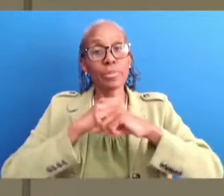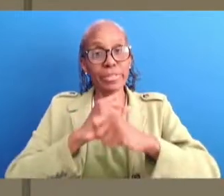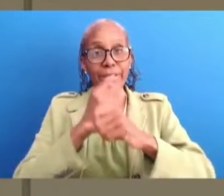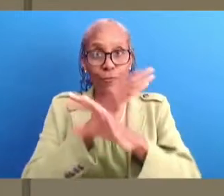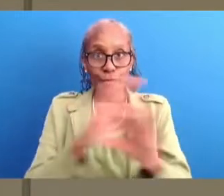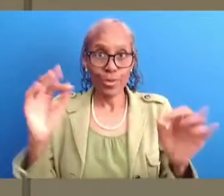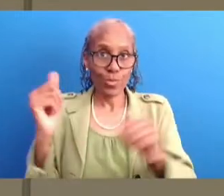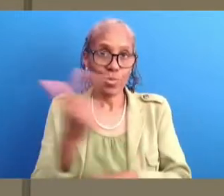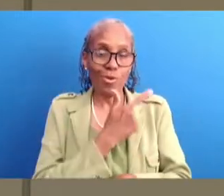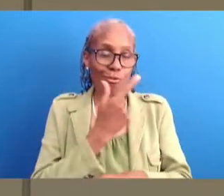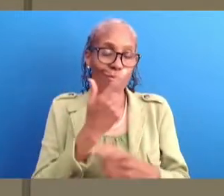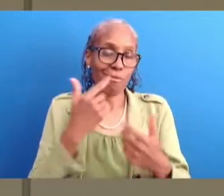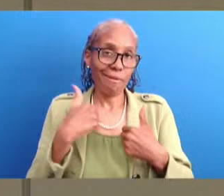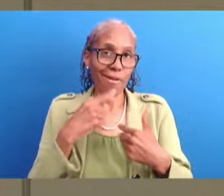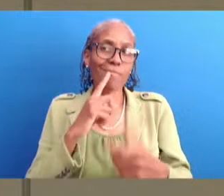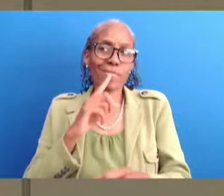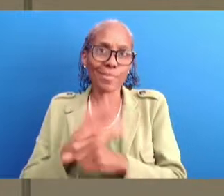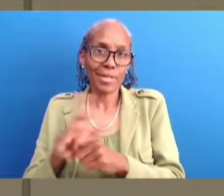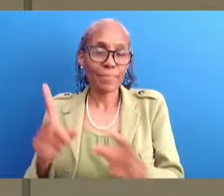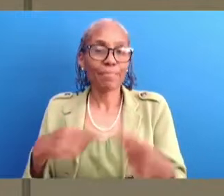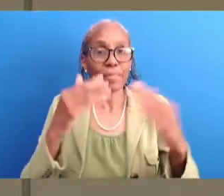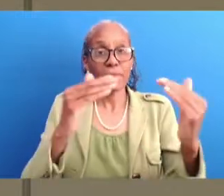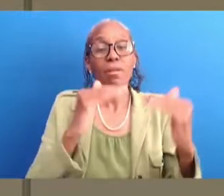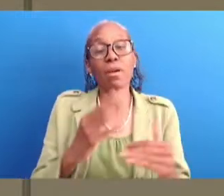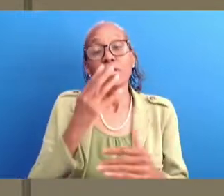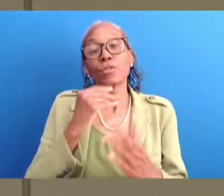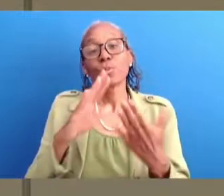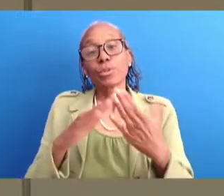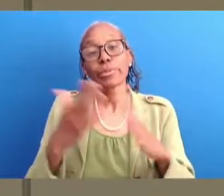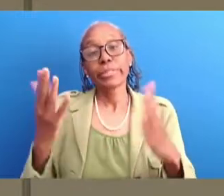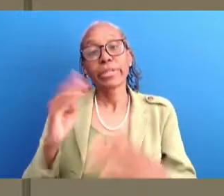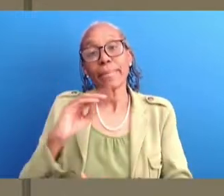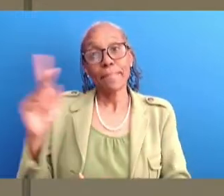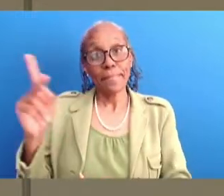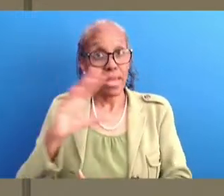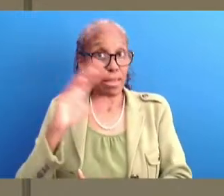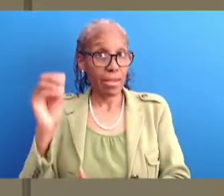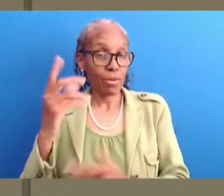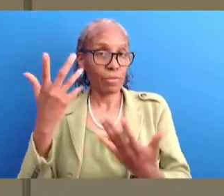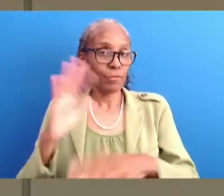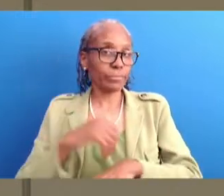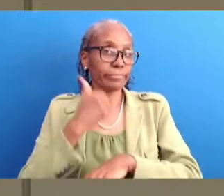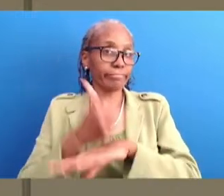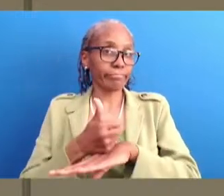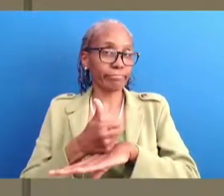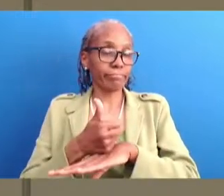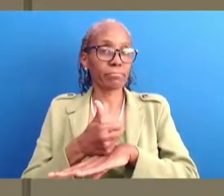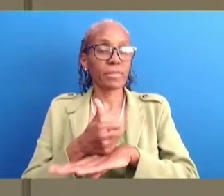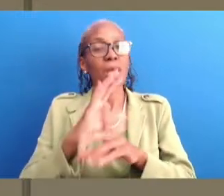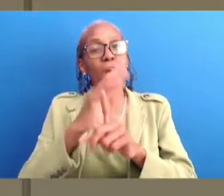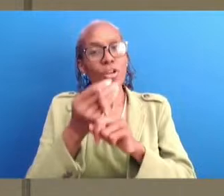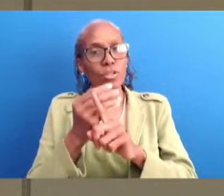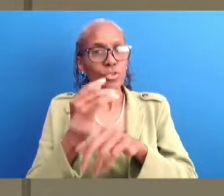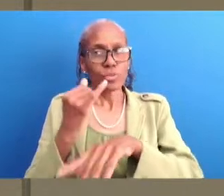PATRIOTISM AND A COMMITMENT TO PROTECTING FREEDOMS WE HOLD